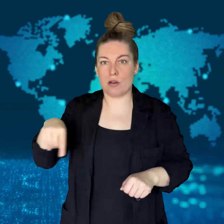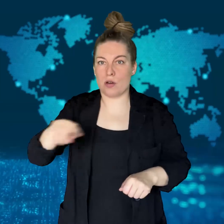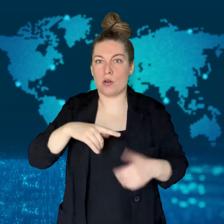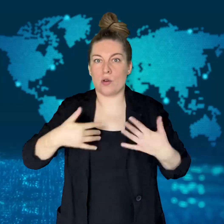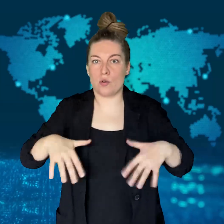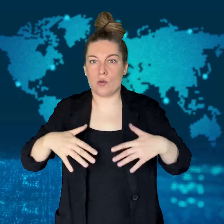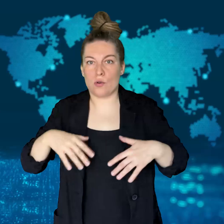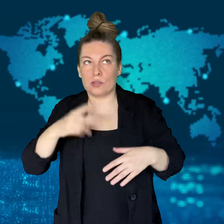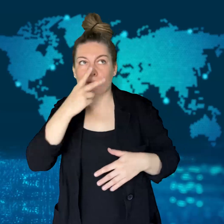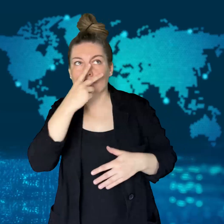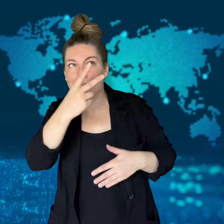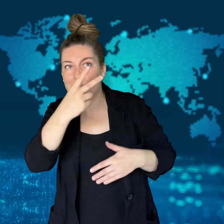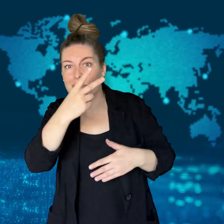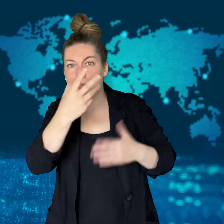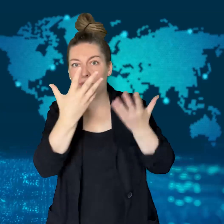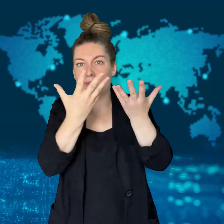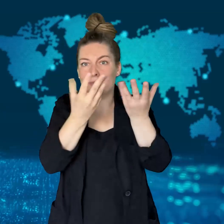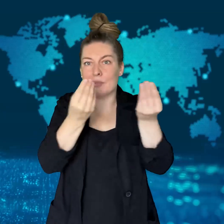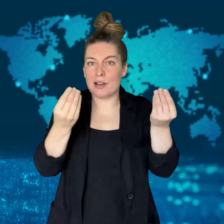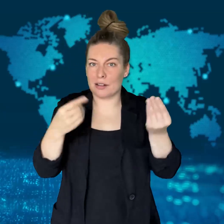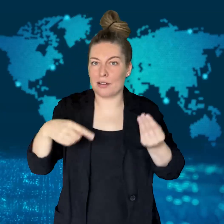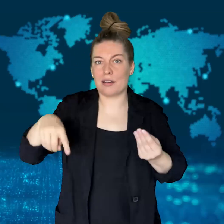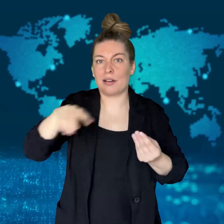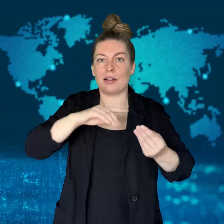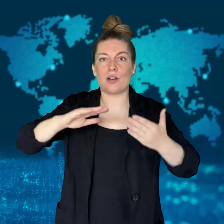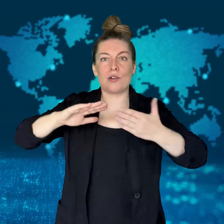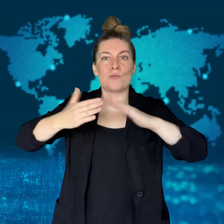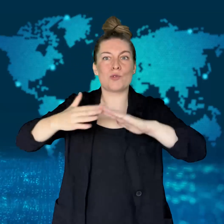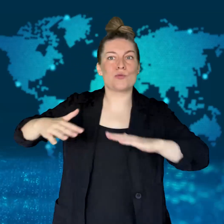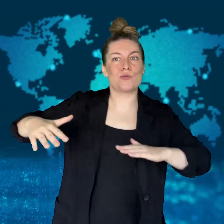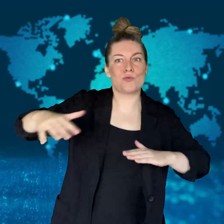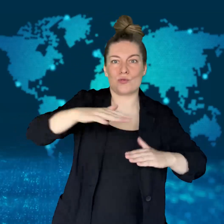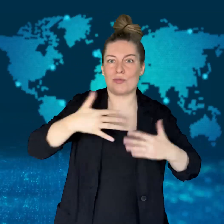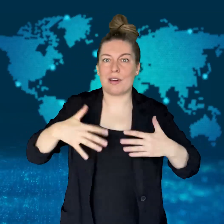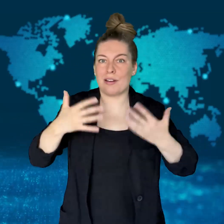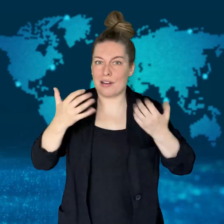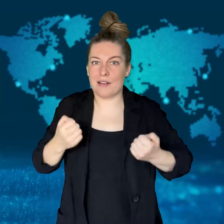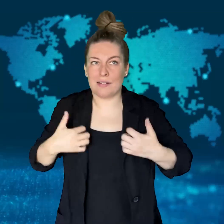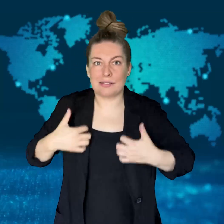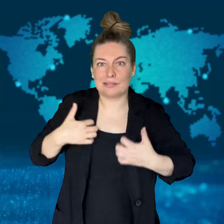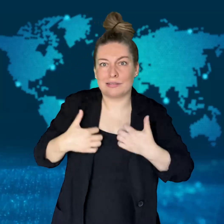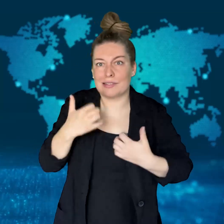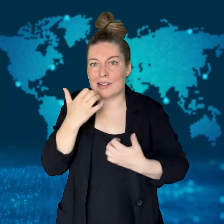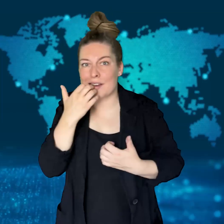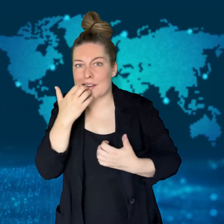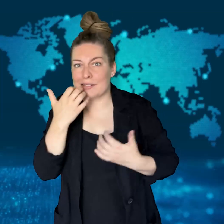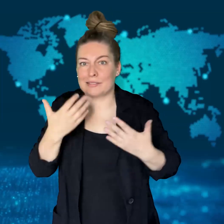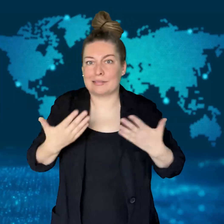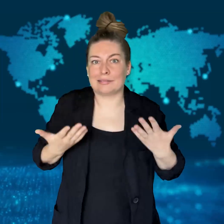The simulation fired a barrage of nuclear-capable weapons into the sea -